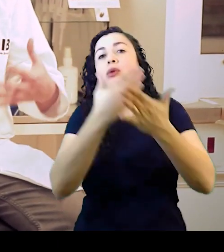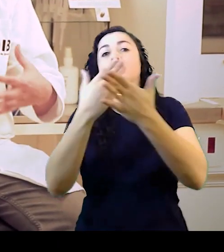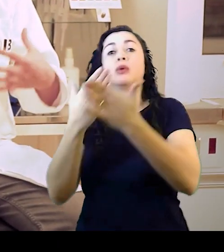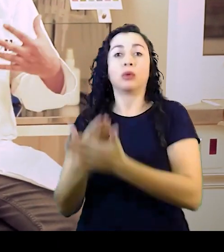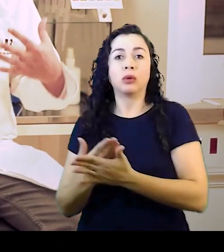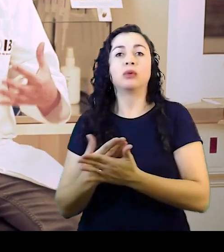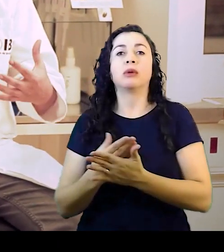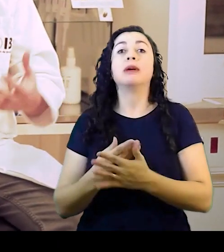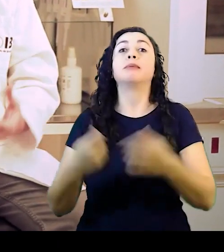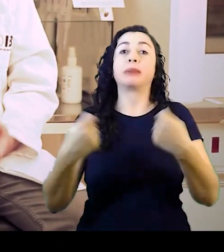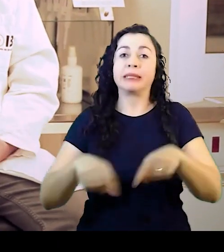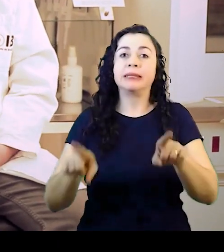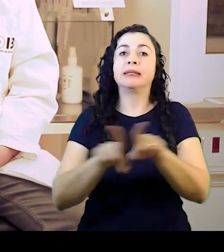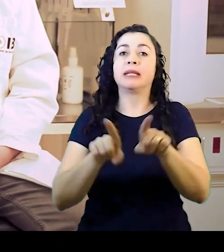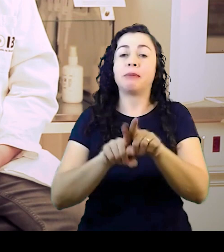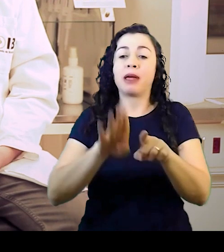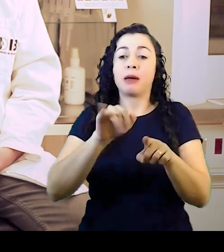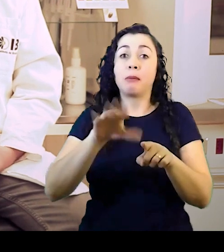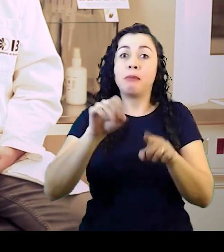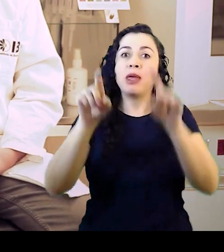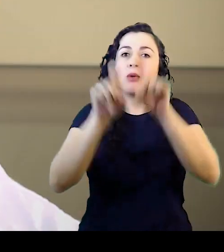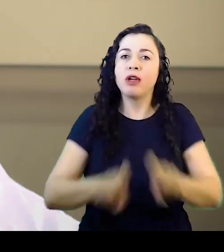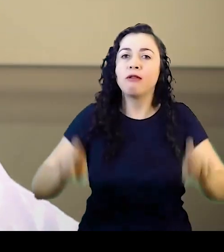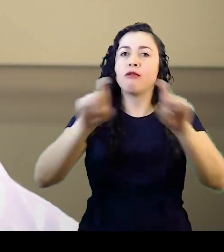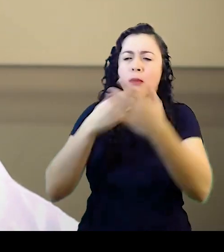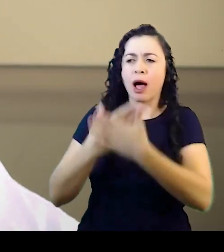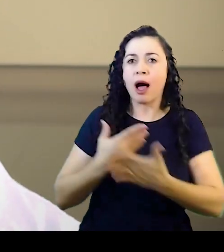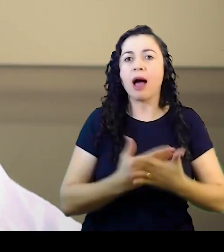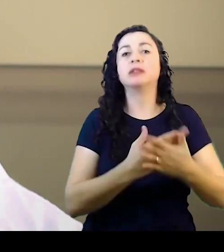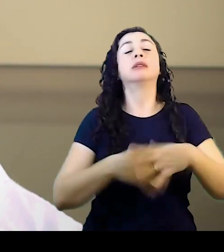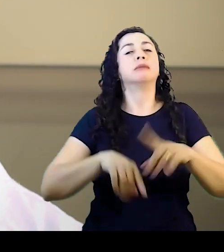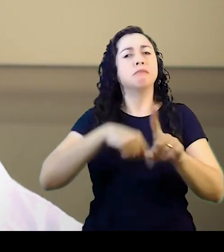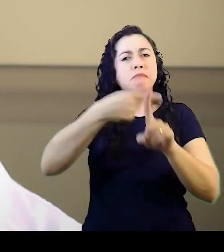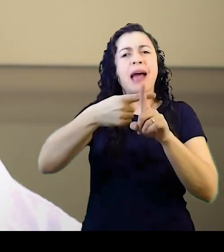bioinformatics that will also be done in collaboration with entities